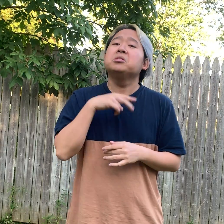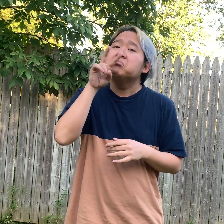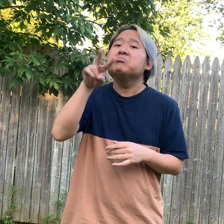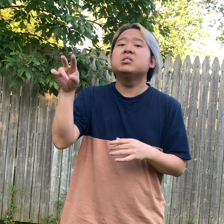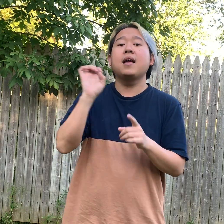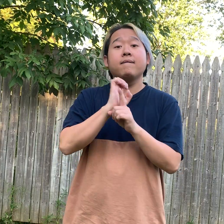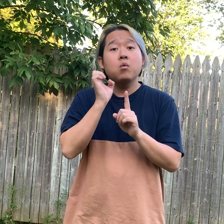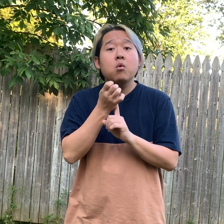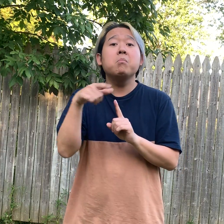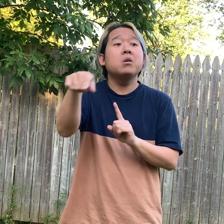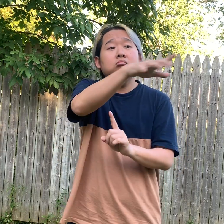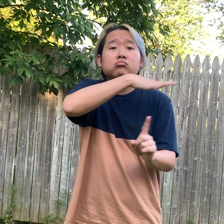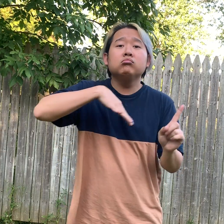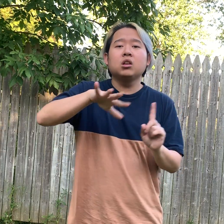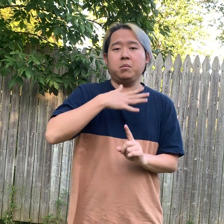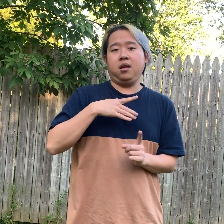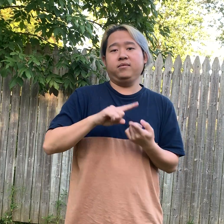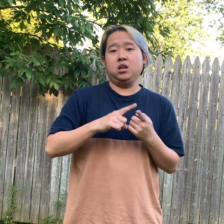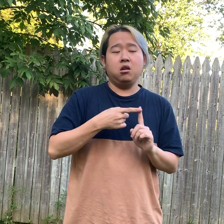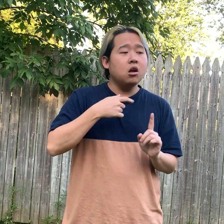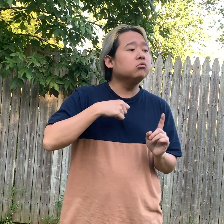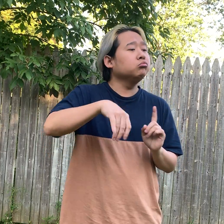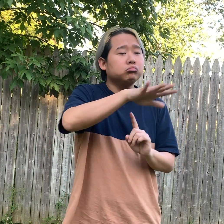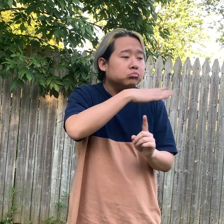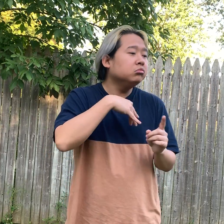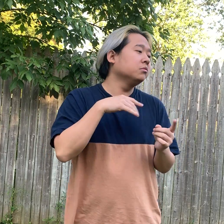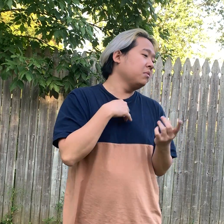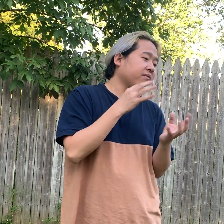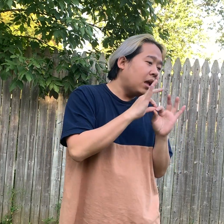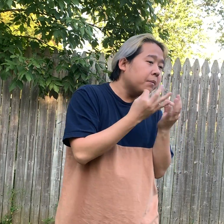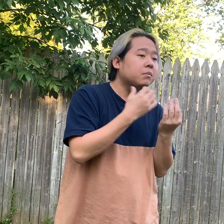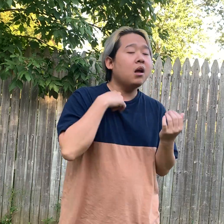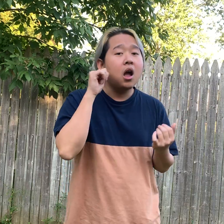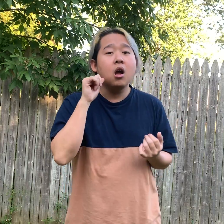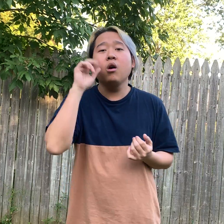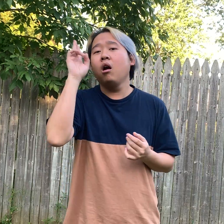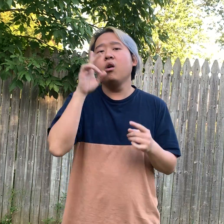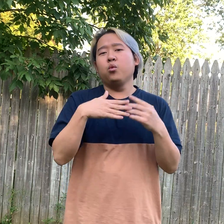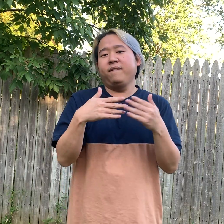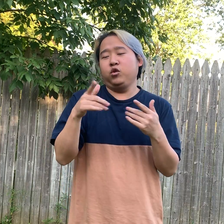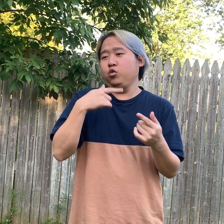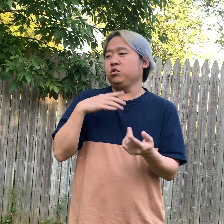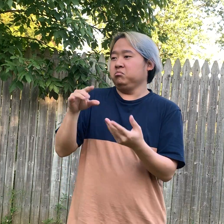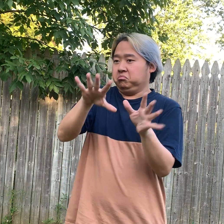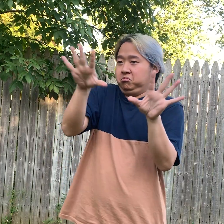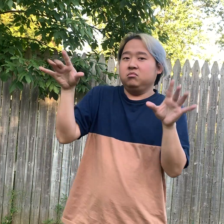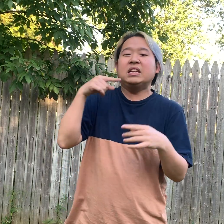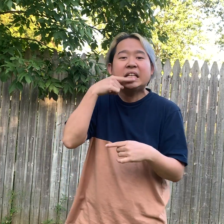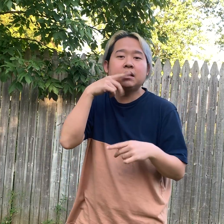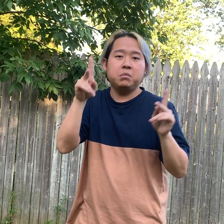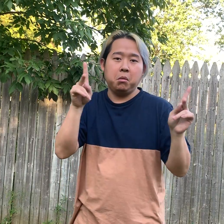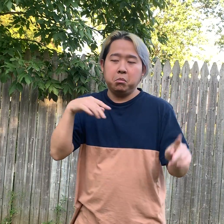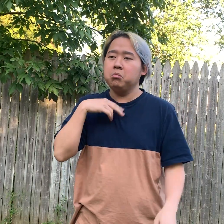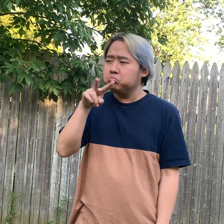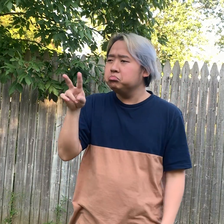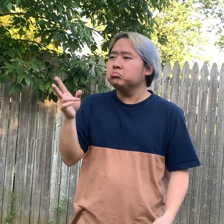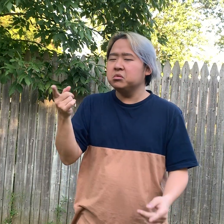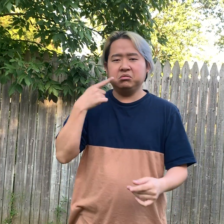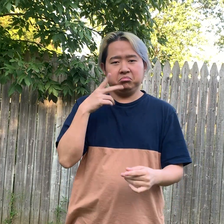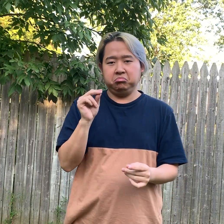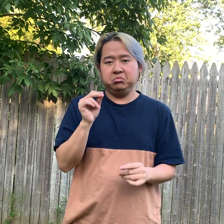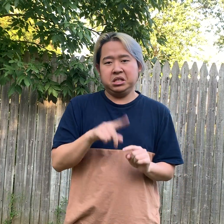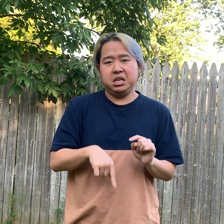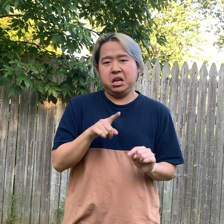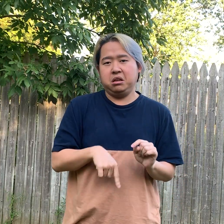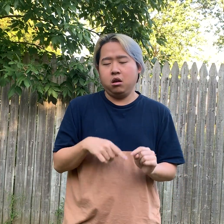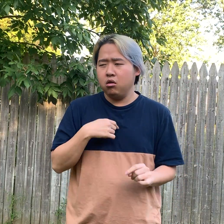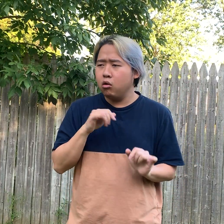Everyone I asked had the same response, "It is impossible for you to become a doctor."